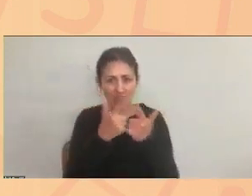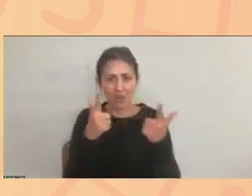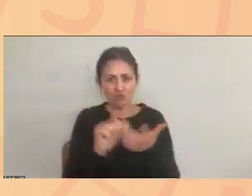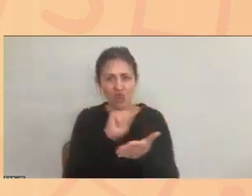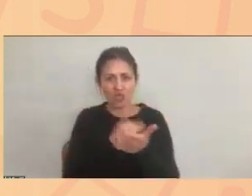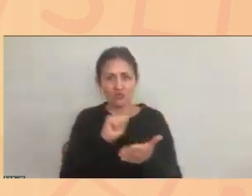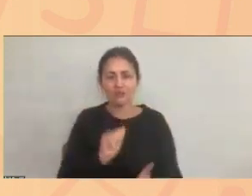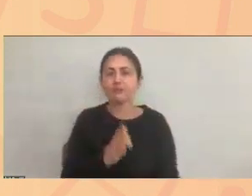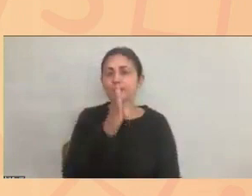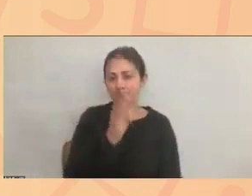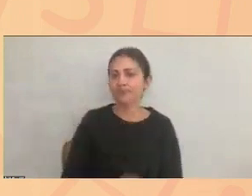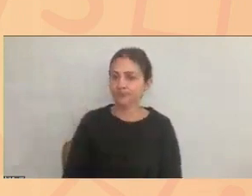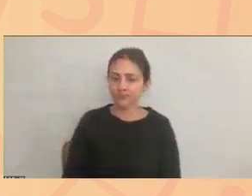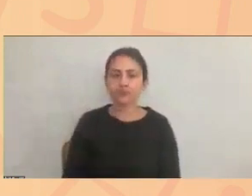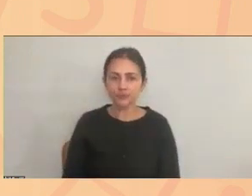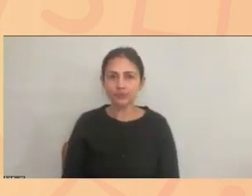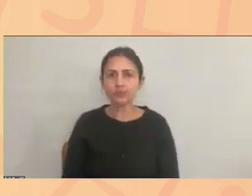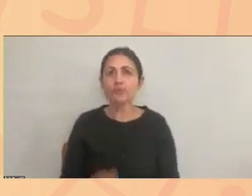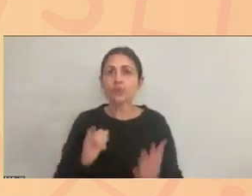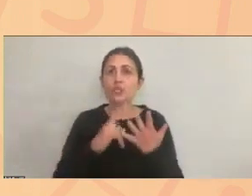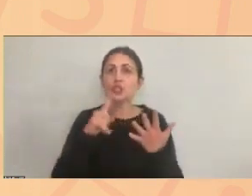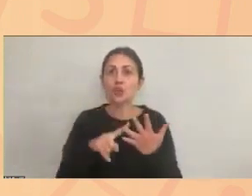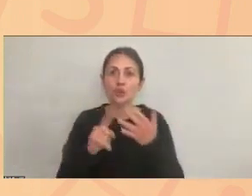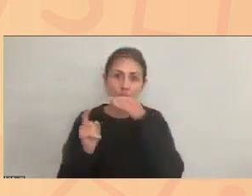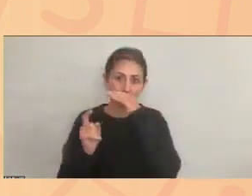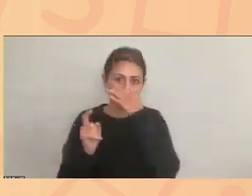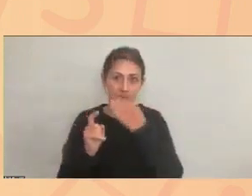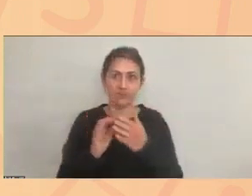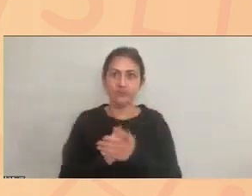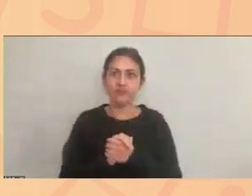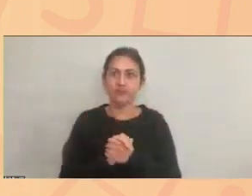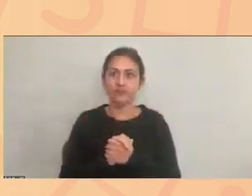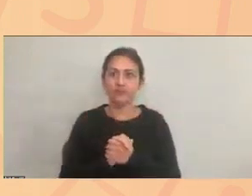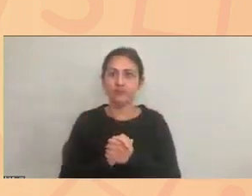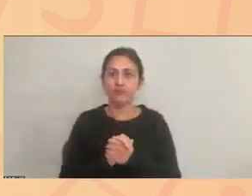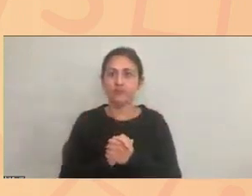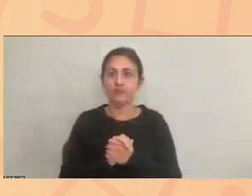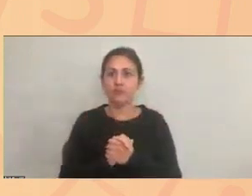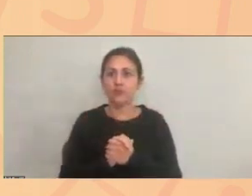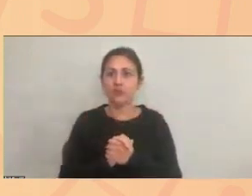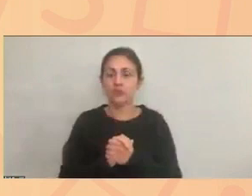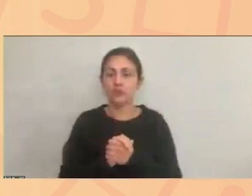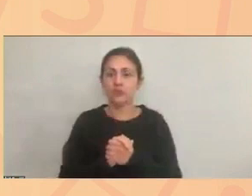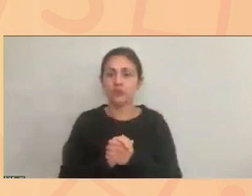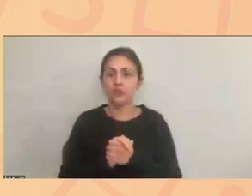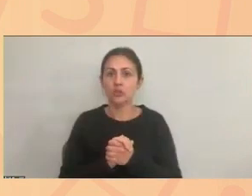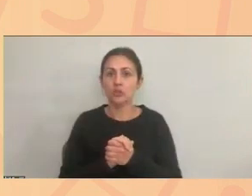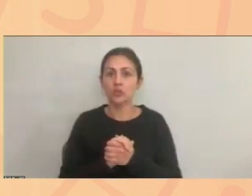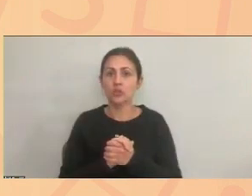So when we, like one way we put stories into language,